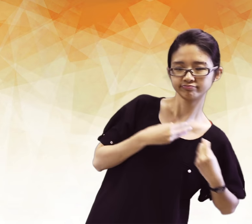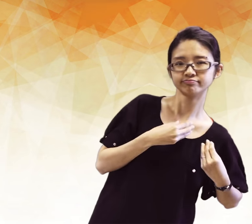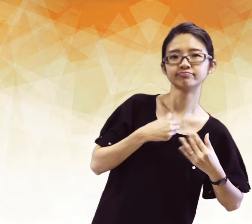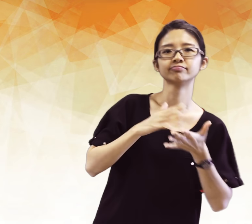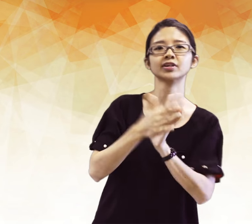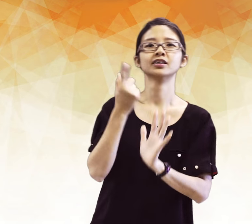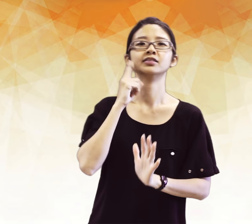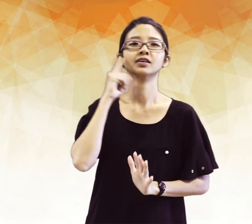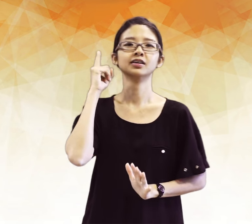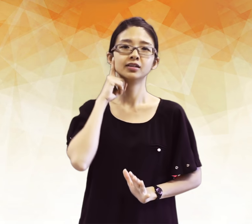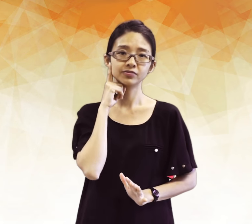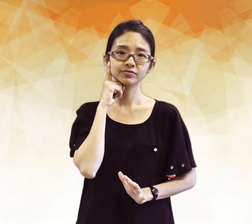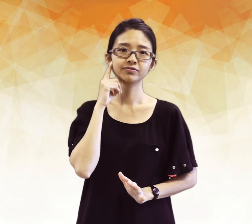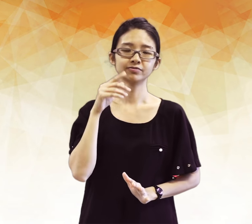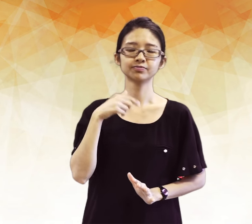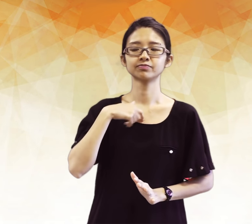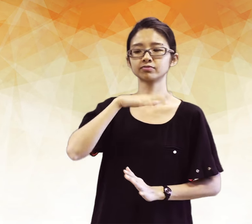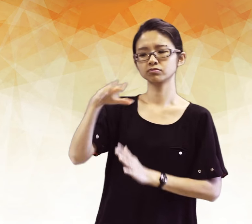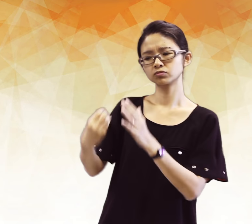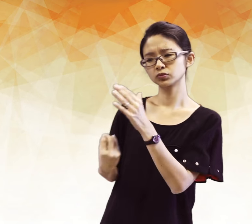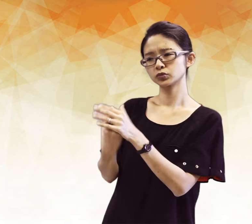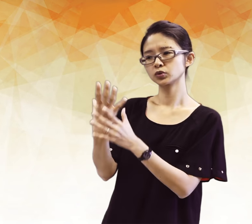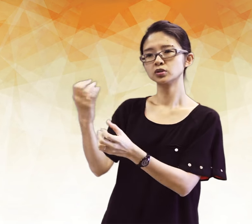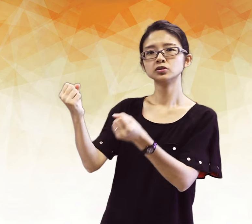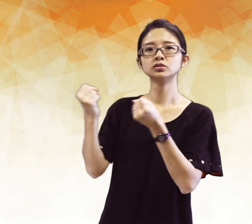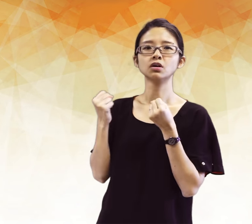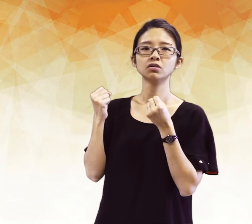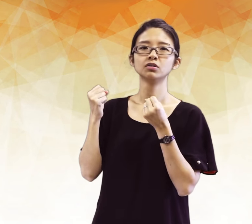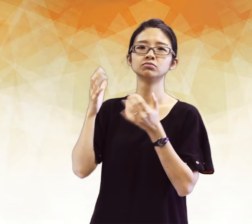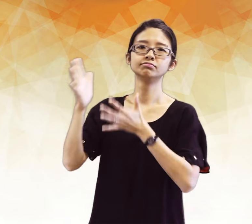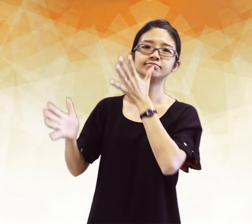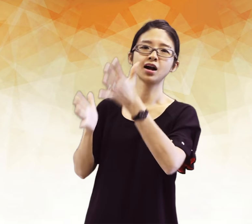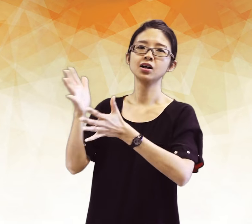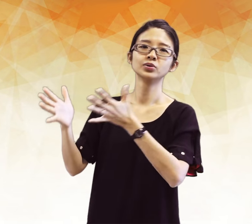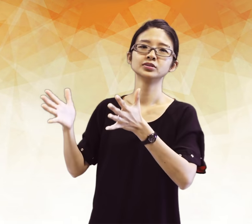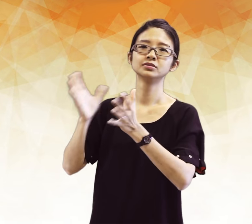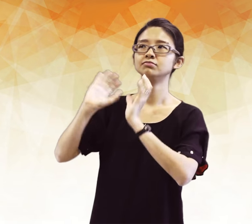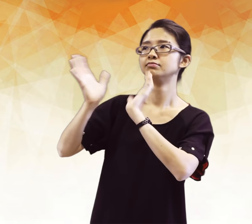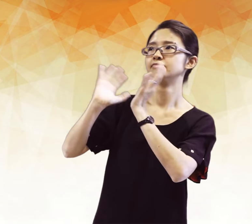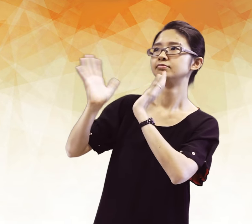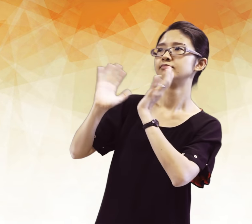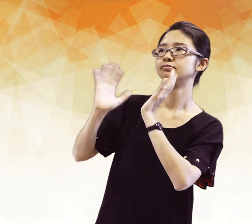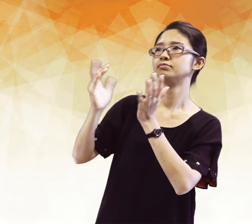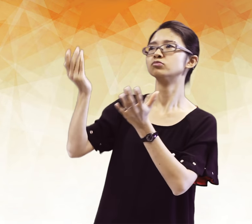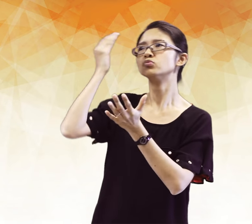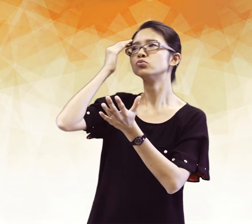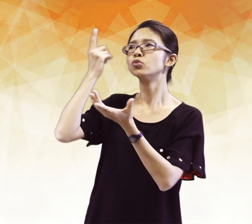So, we are a Deaf family. We grew up in a culturally strong Deaf environment. We all signed together.